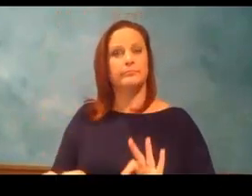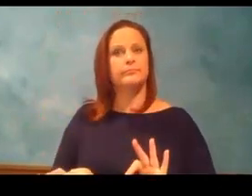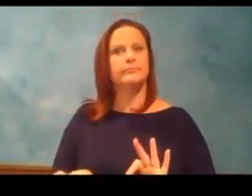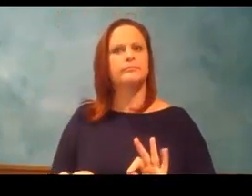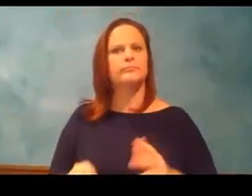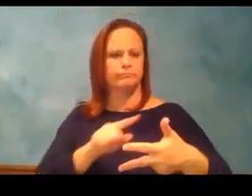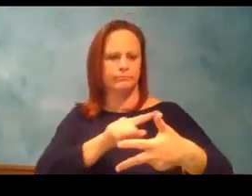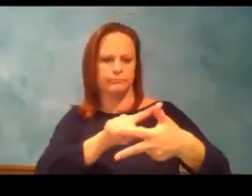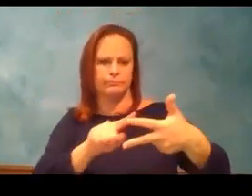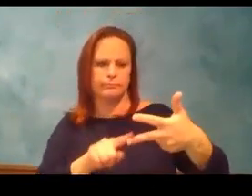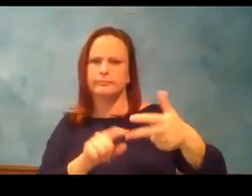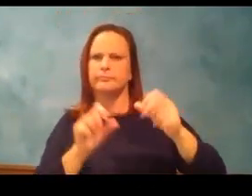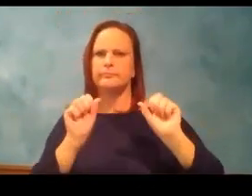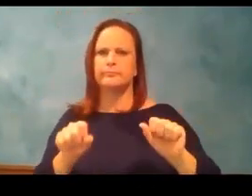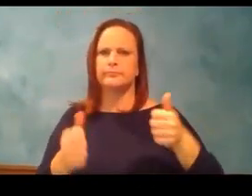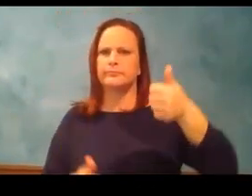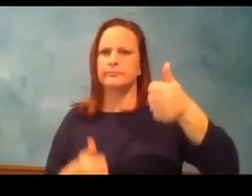Do you see these six sentences?